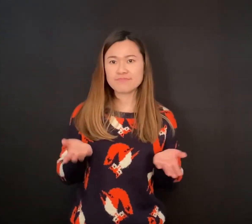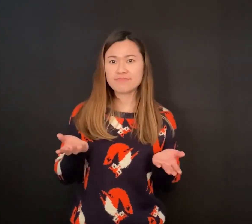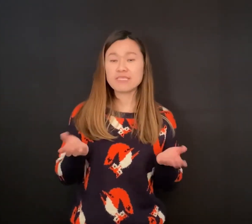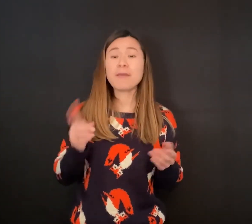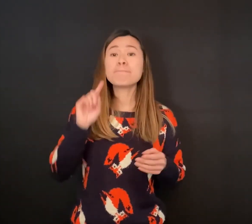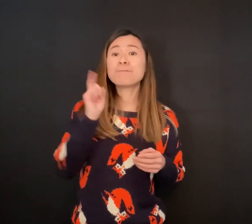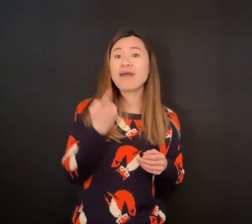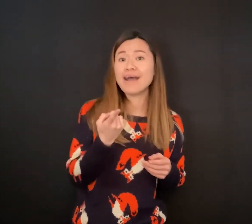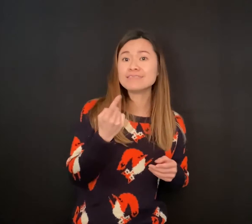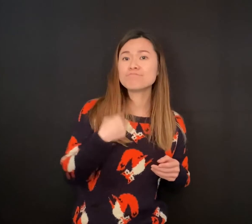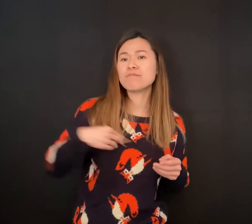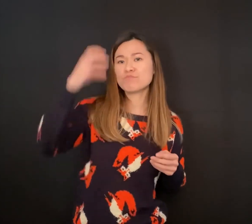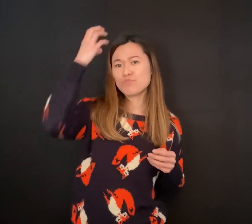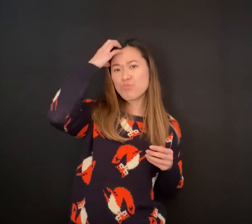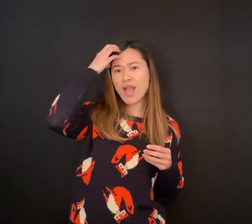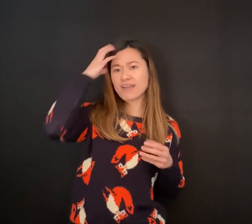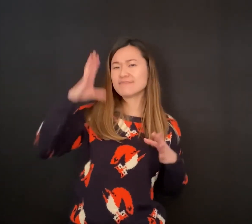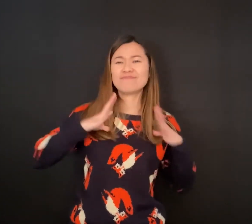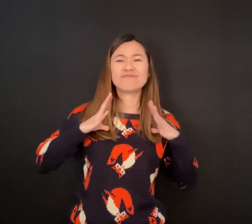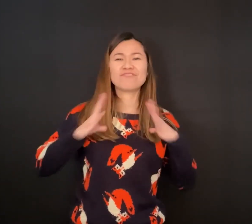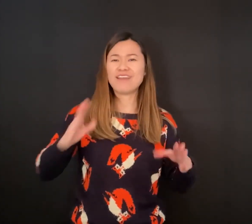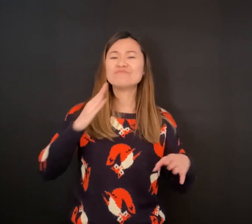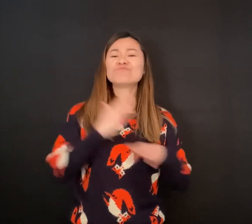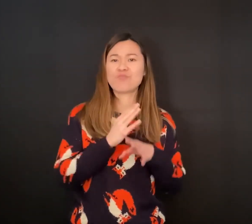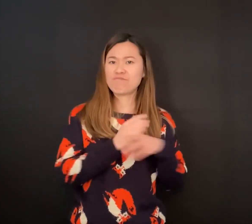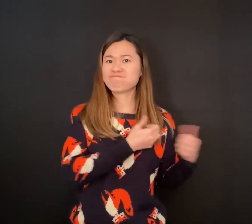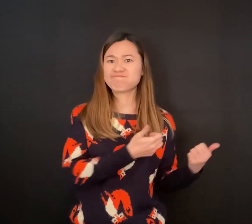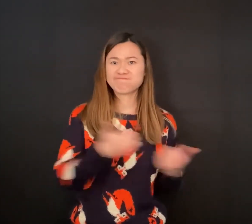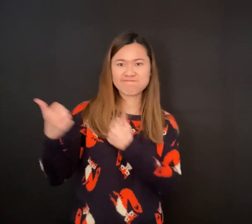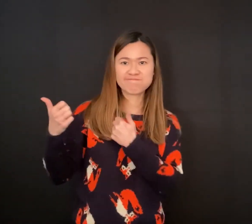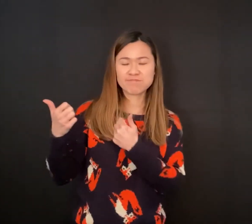but my brain is fine and works very well.